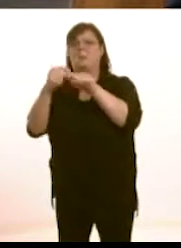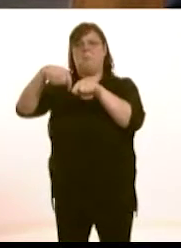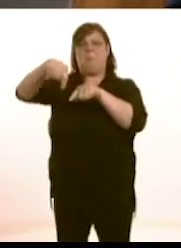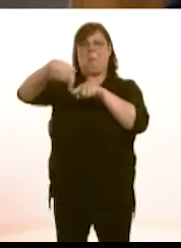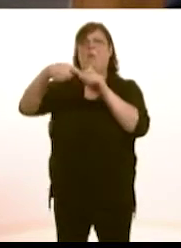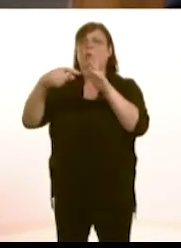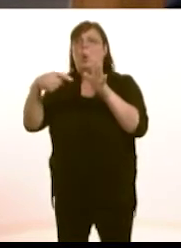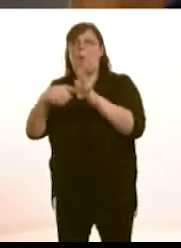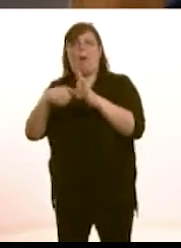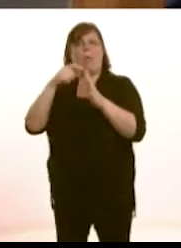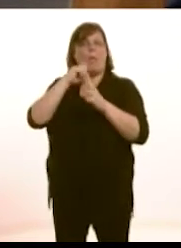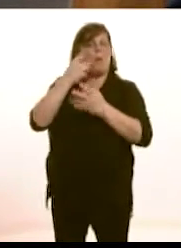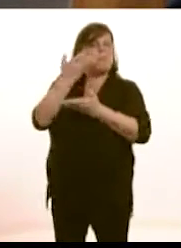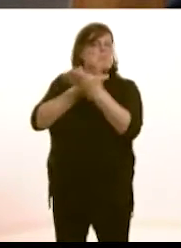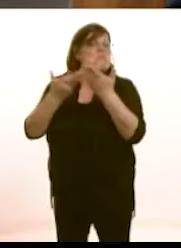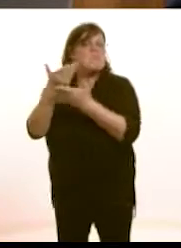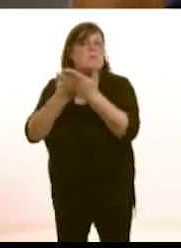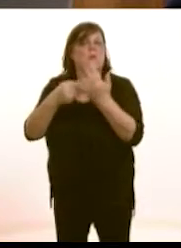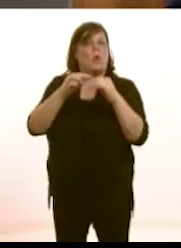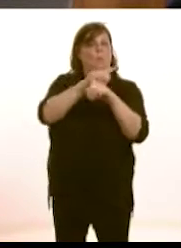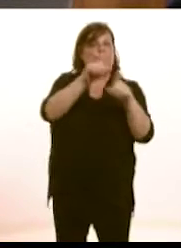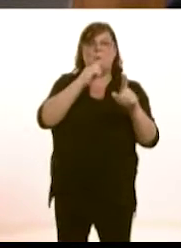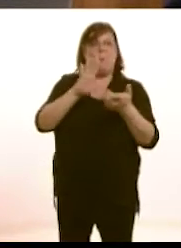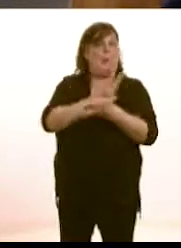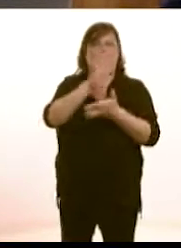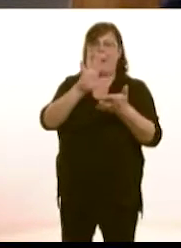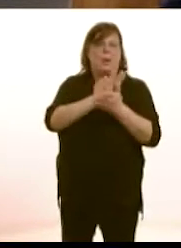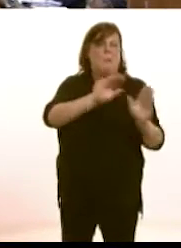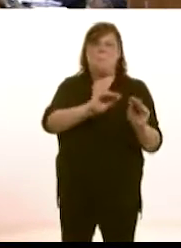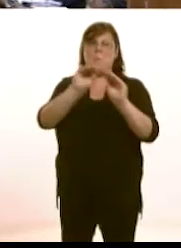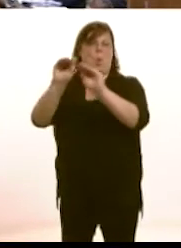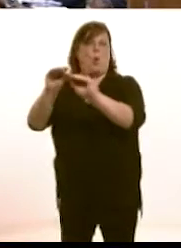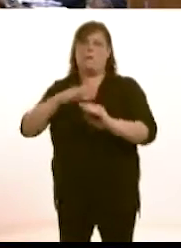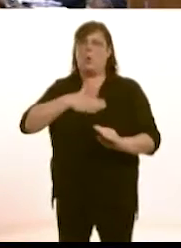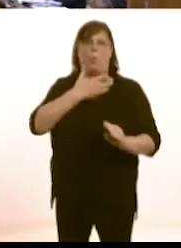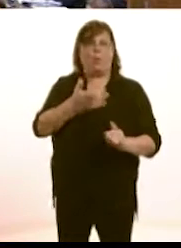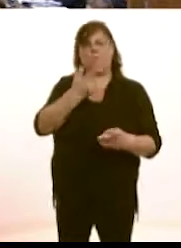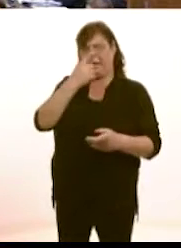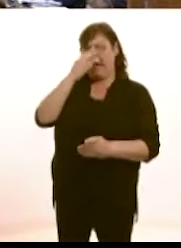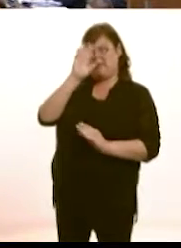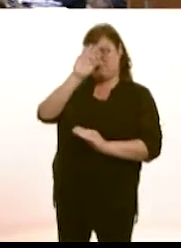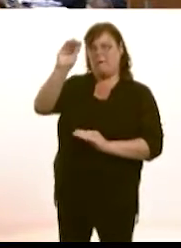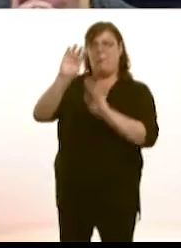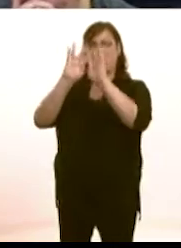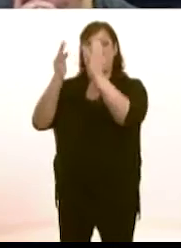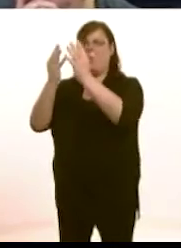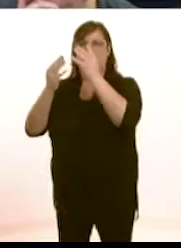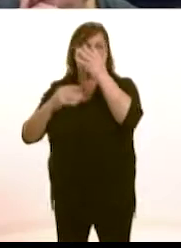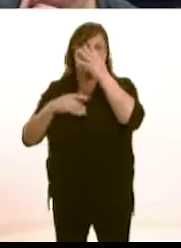an opportunity for those who are unhappy with the decision so far to make their voices heard. Leanne Wood: Just to be clear, First Minister, itís your Government that will sign off the